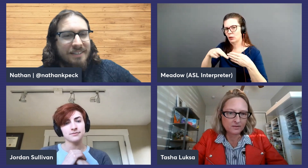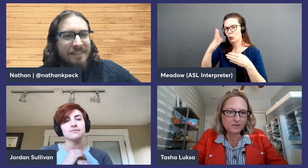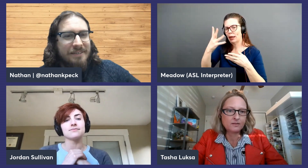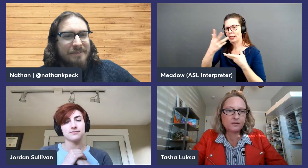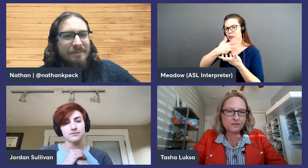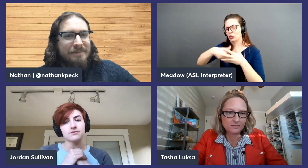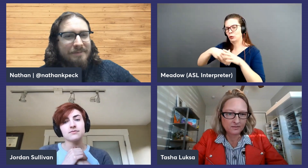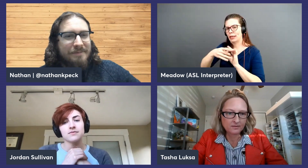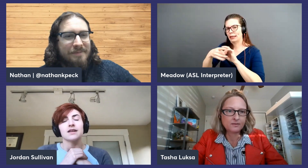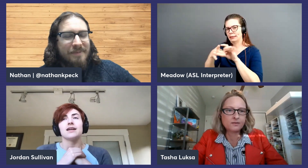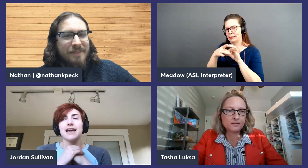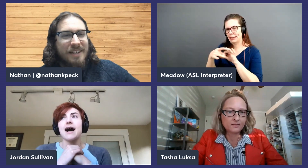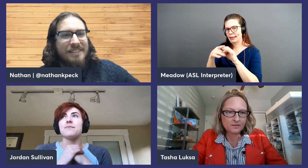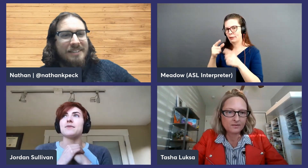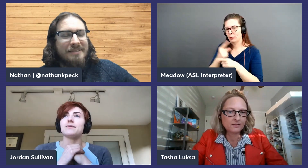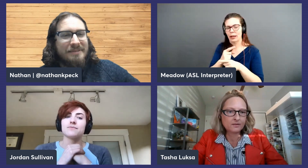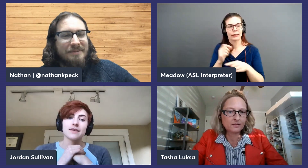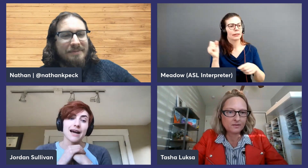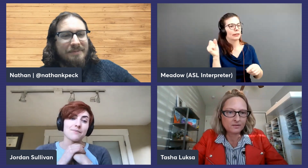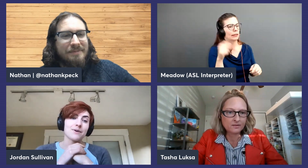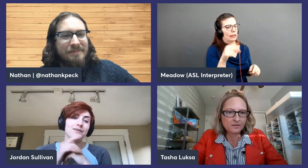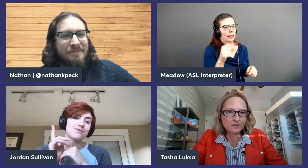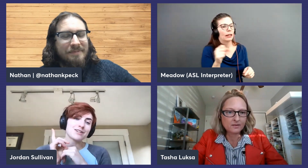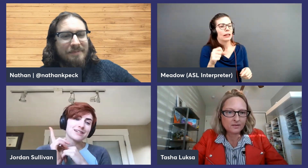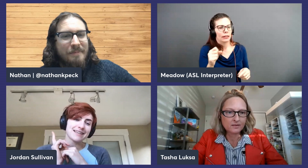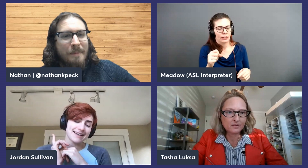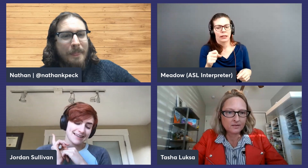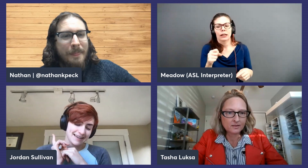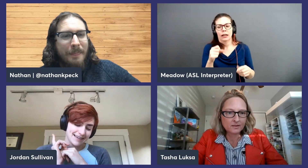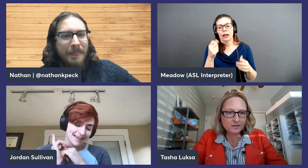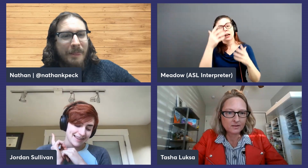Mm-hm, yeah, yeah, but unfortunately,